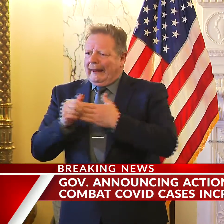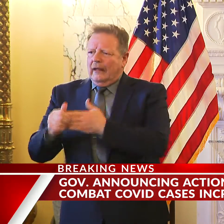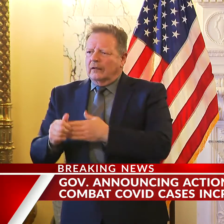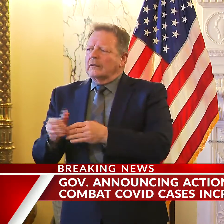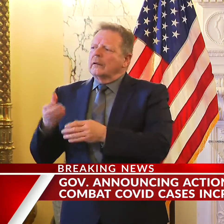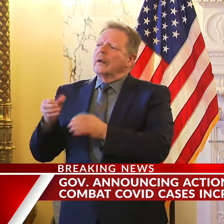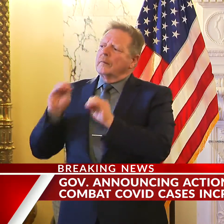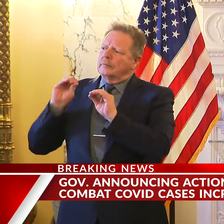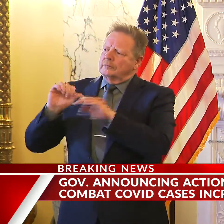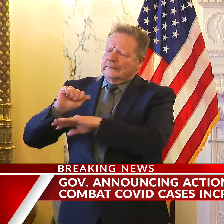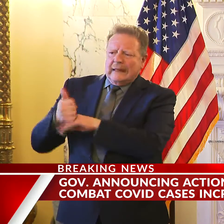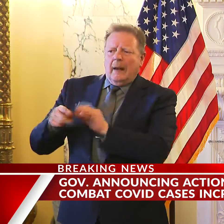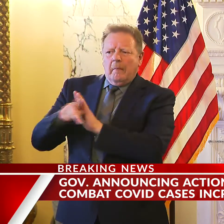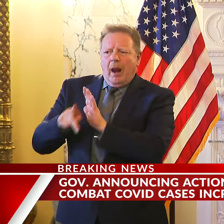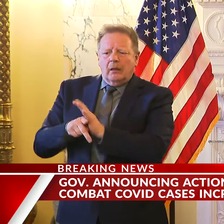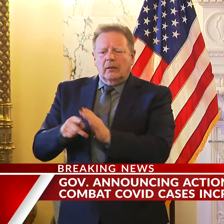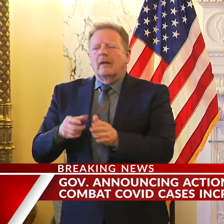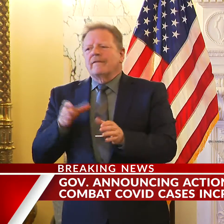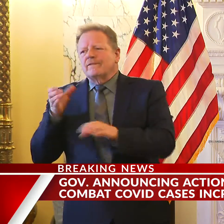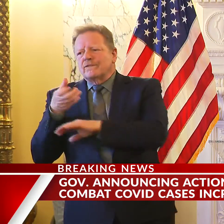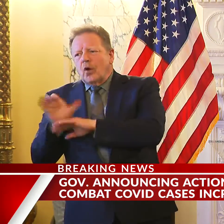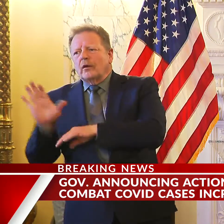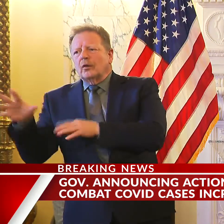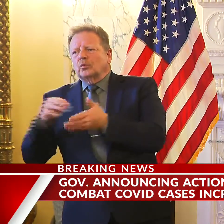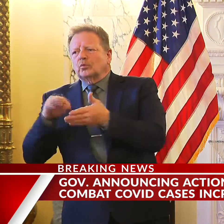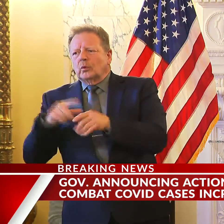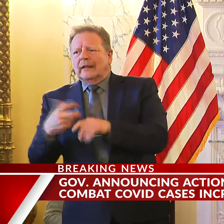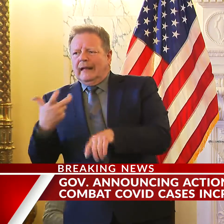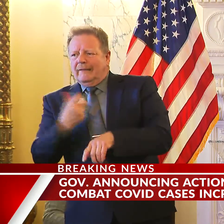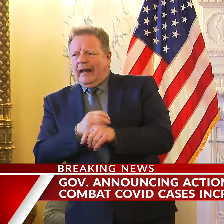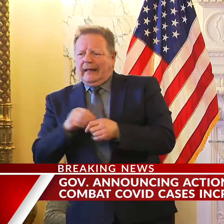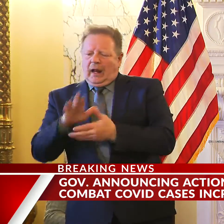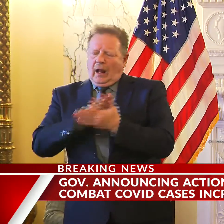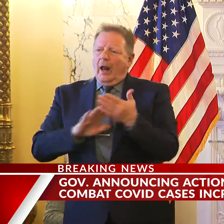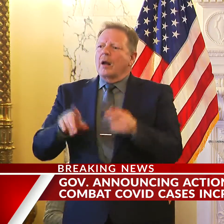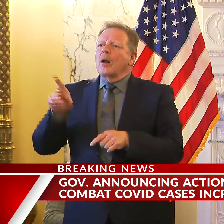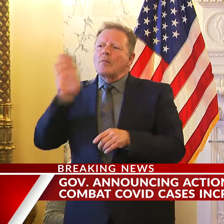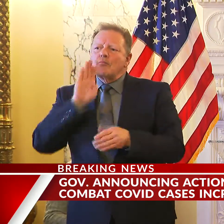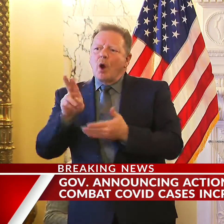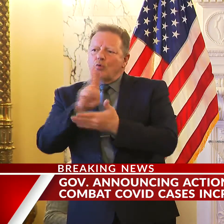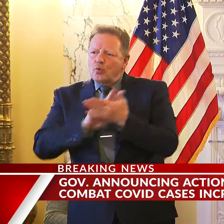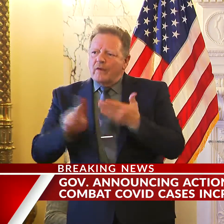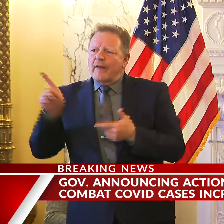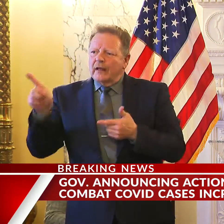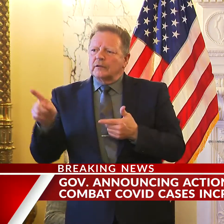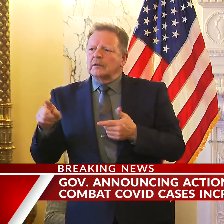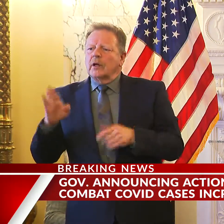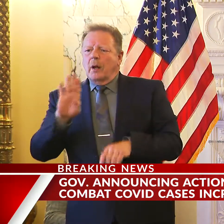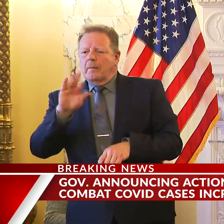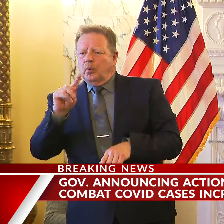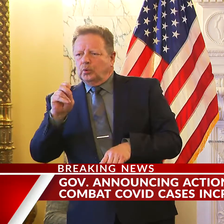AN OPPORTUNITY REALLY TOUTING THANK OUR COLLEGES AND UNIVERSITIES FOR BEING PHENOMENA. LEADERS PUTTING IN